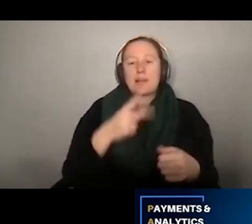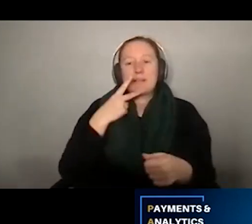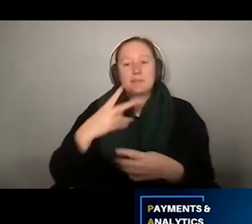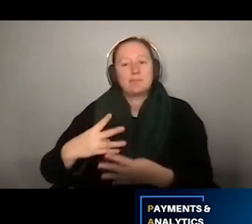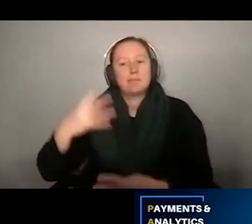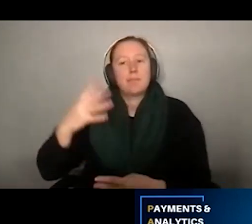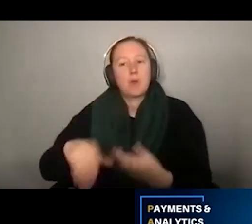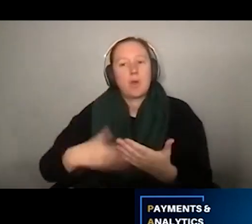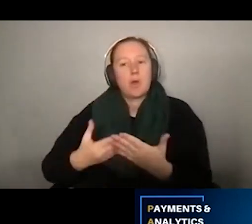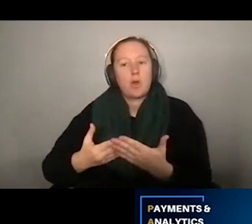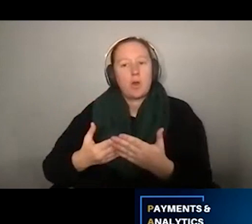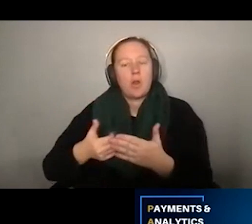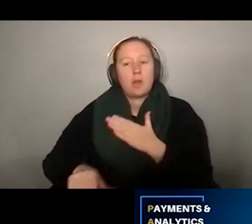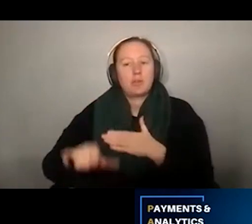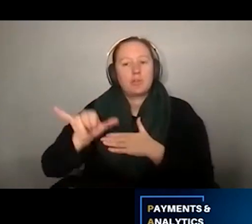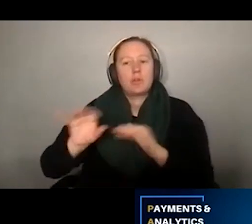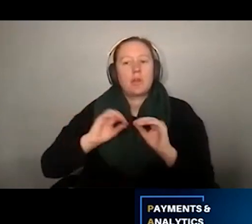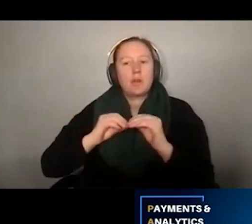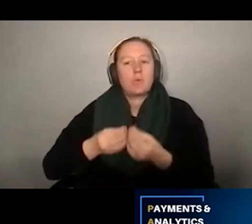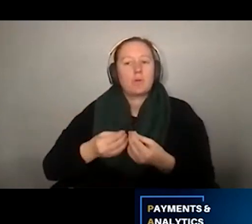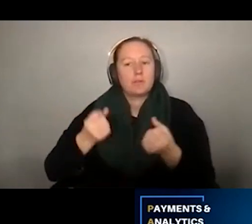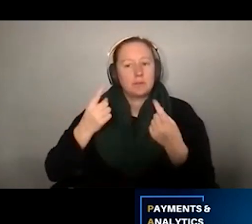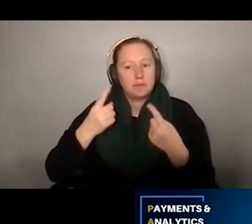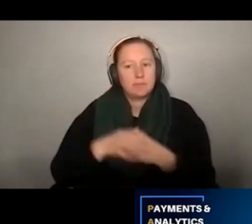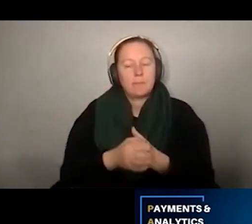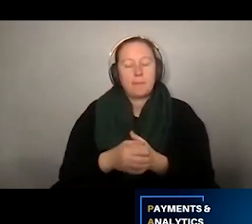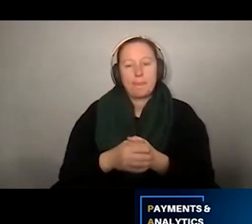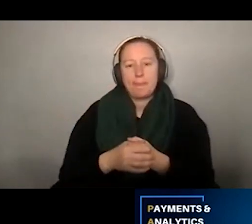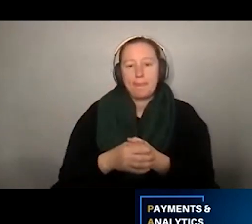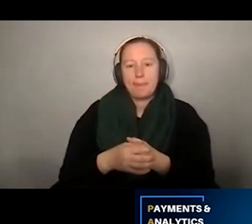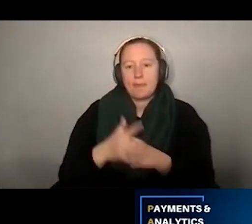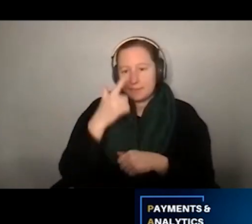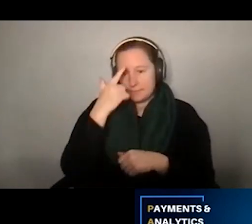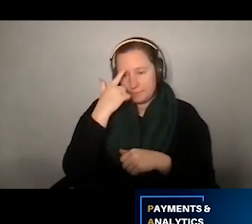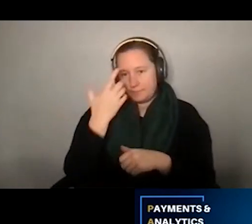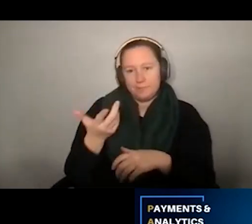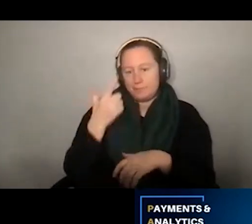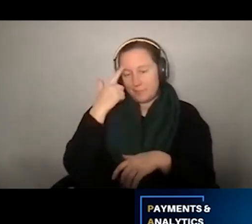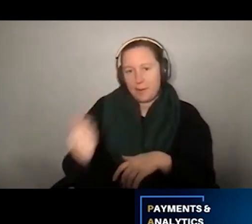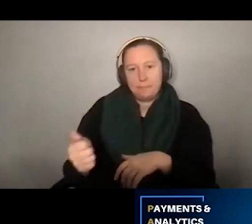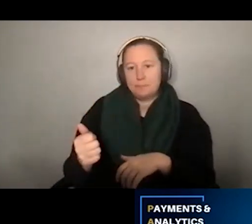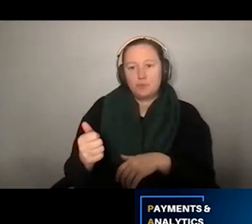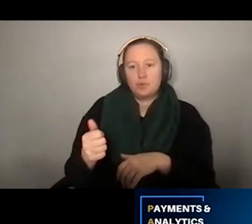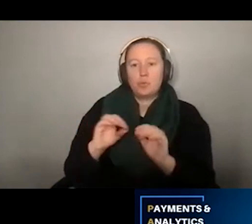the awards the organization has. It would be up to your organization to determine